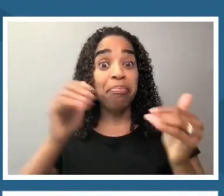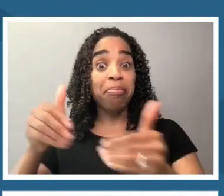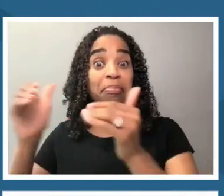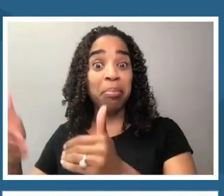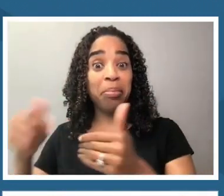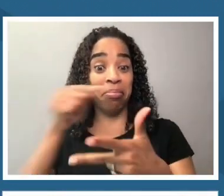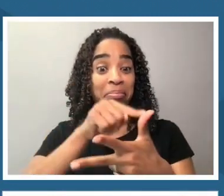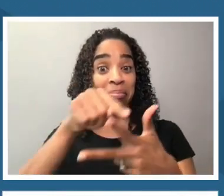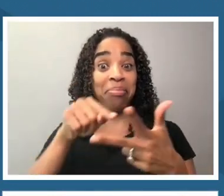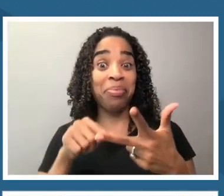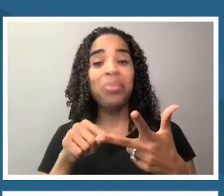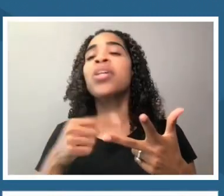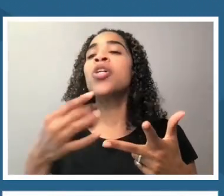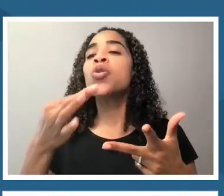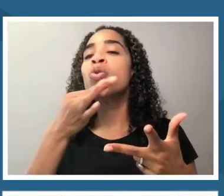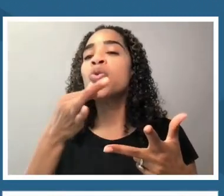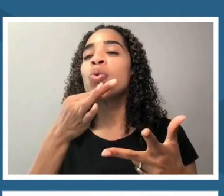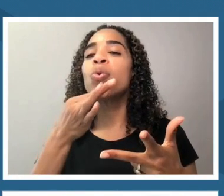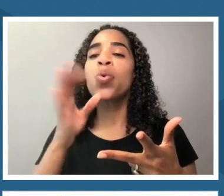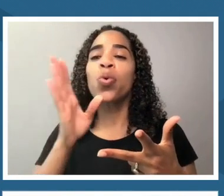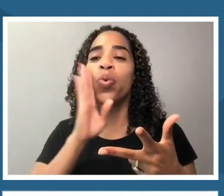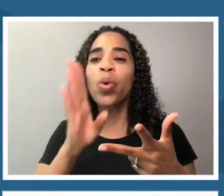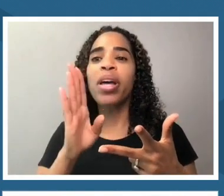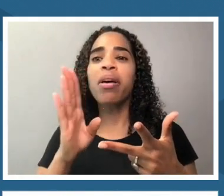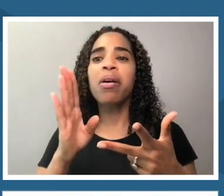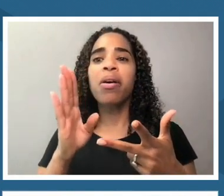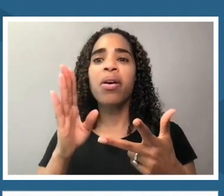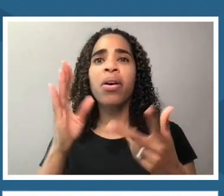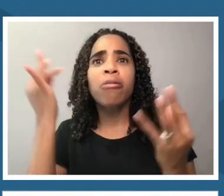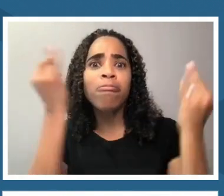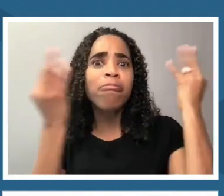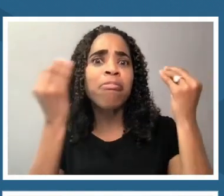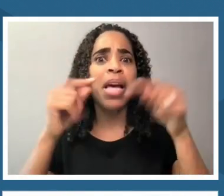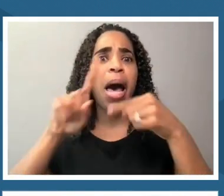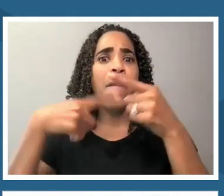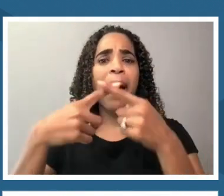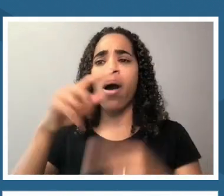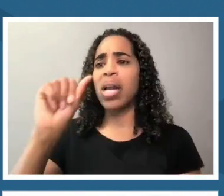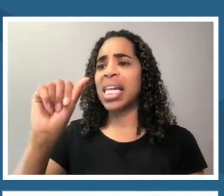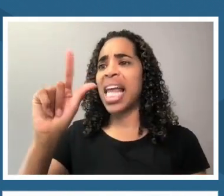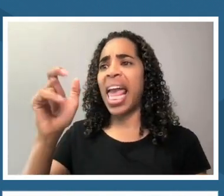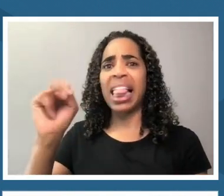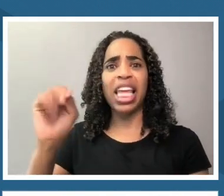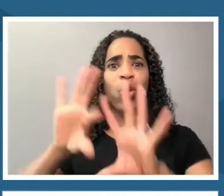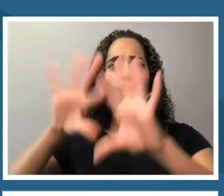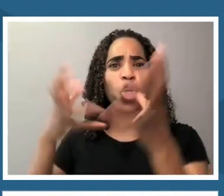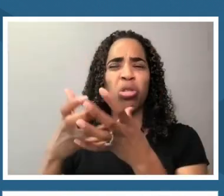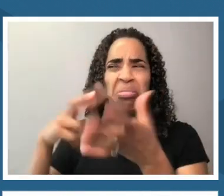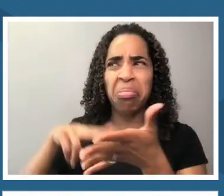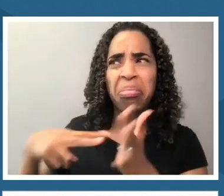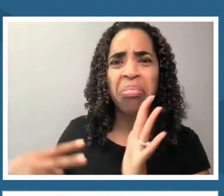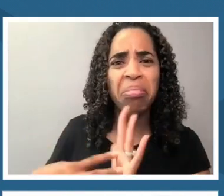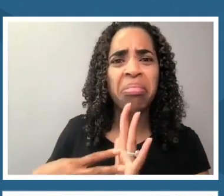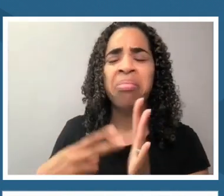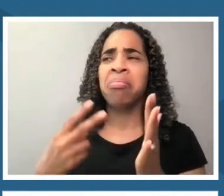give you some take some initial ideas on alien worlds what are they what do we